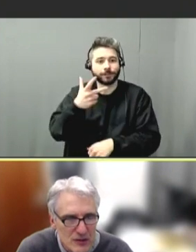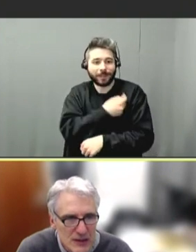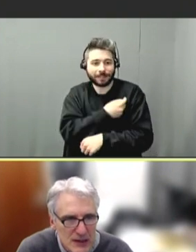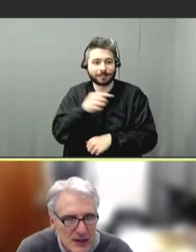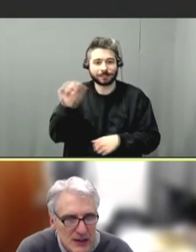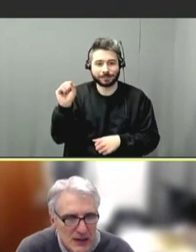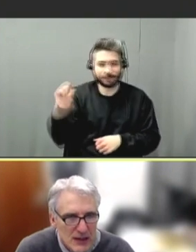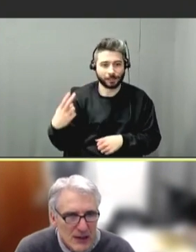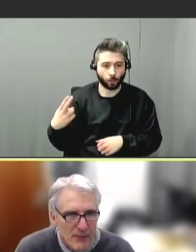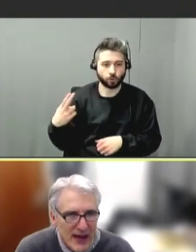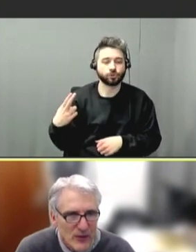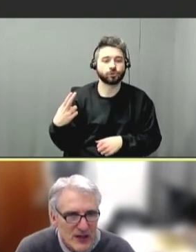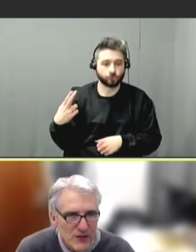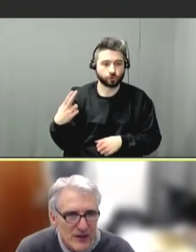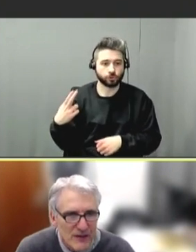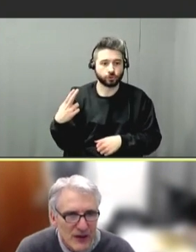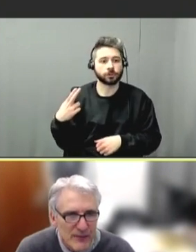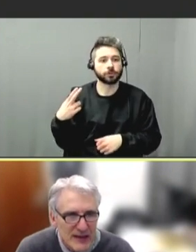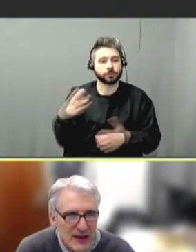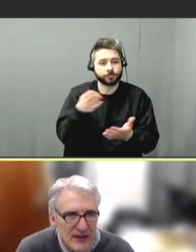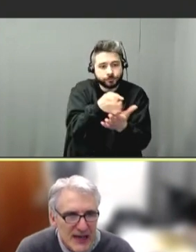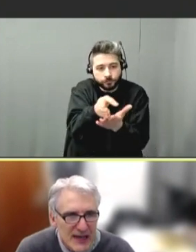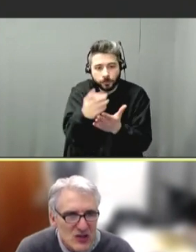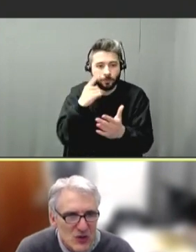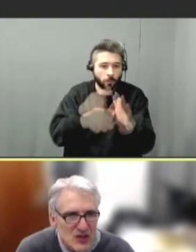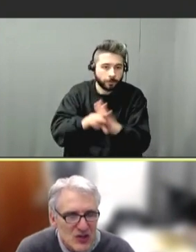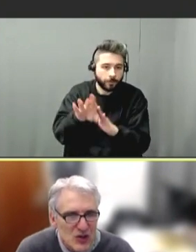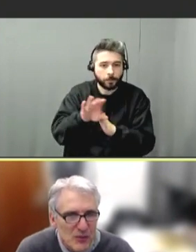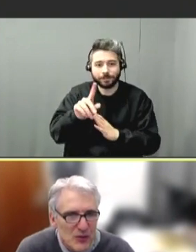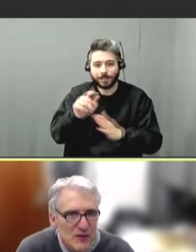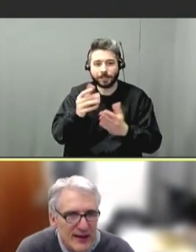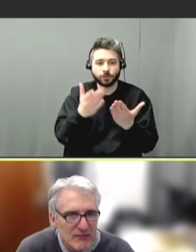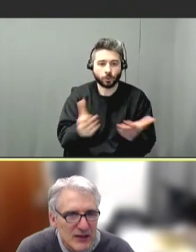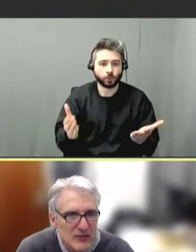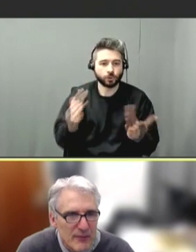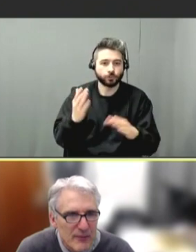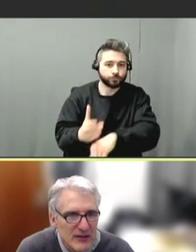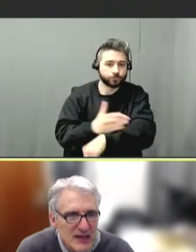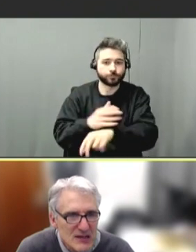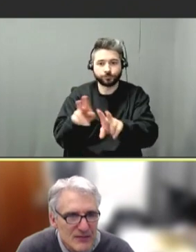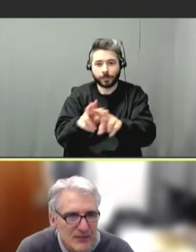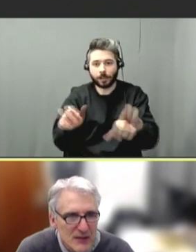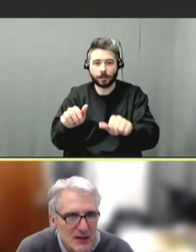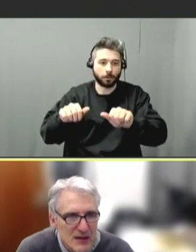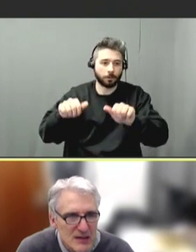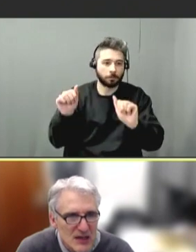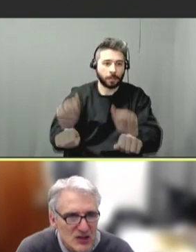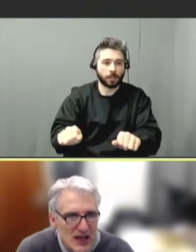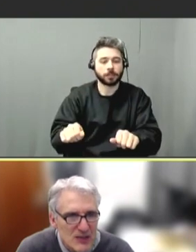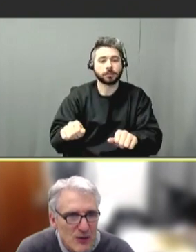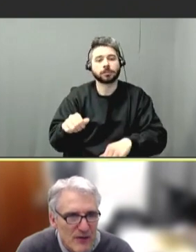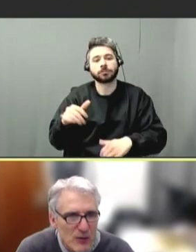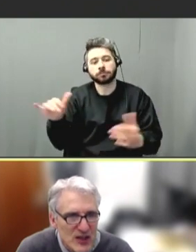pathways for the development of data sources to improve analytical abilities such as provide